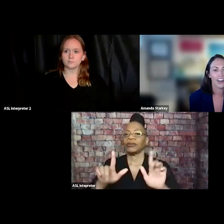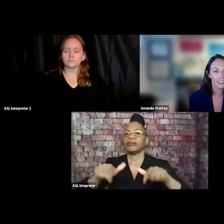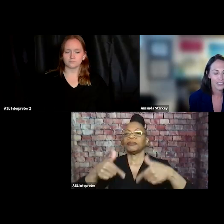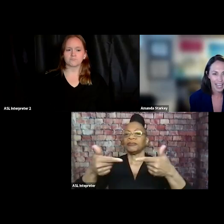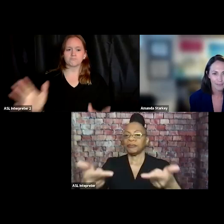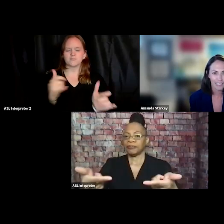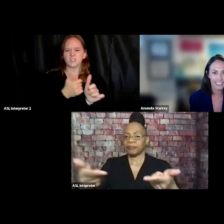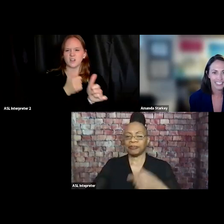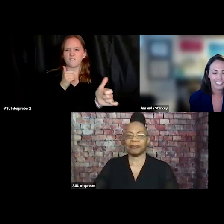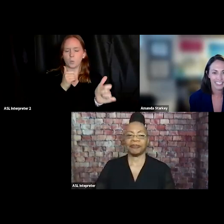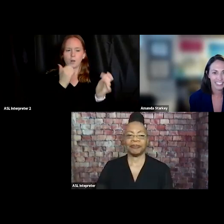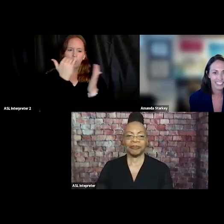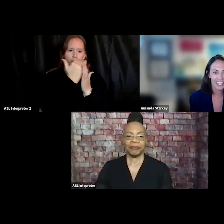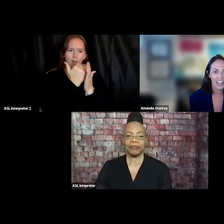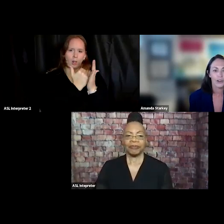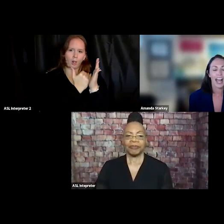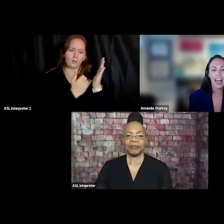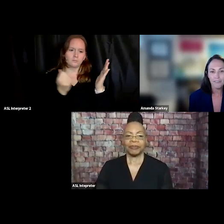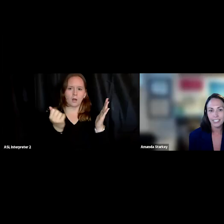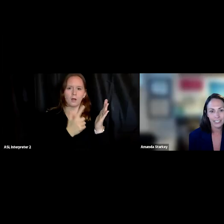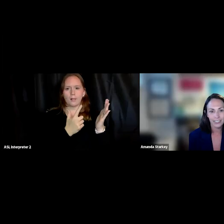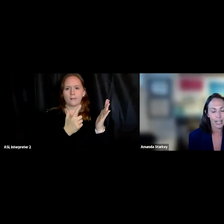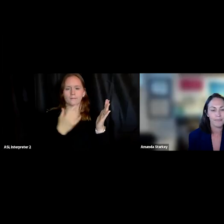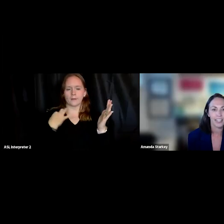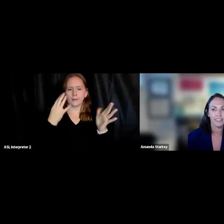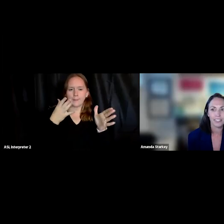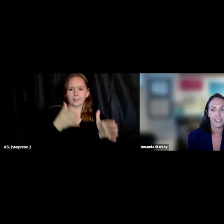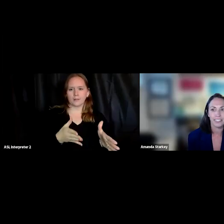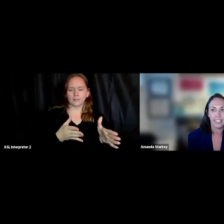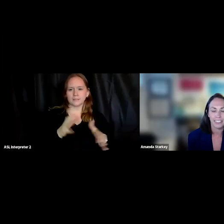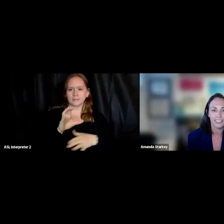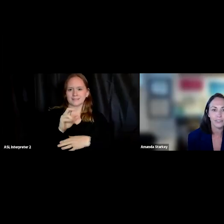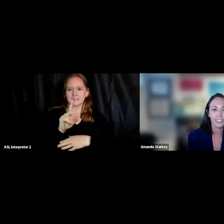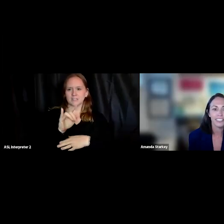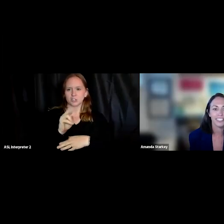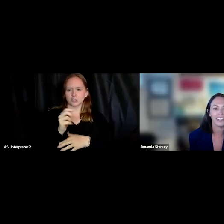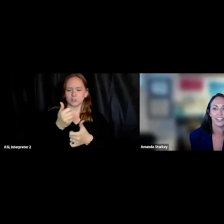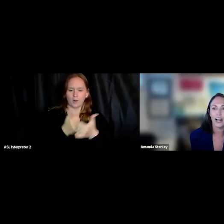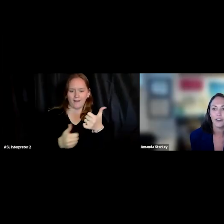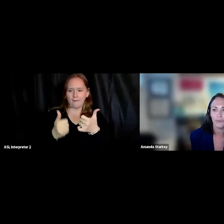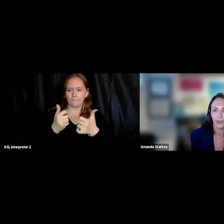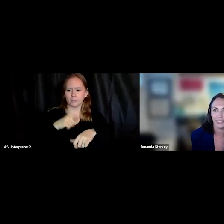all of the applicant's conditions or every single time they ever saw a doctor. Those lists aren't helpful.